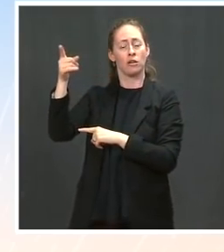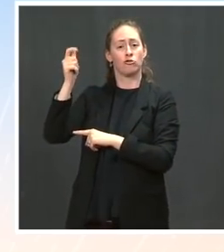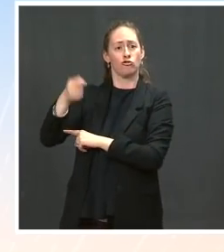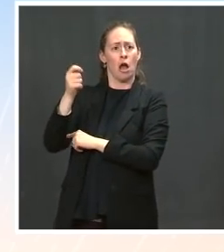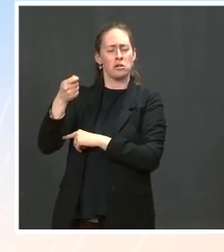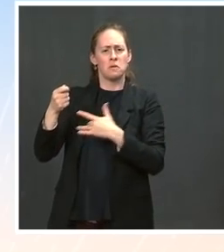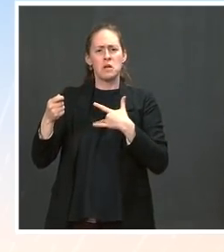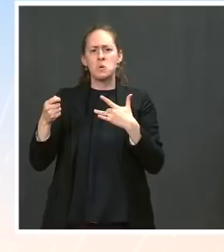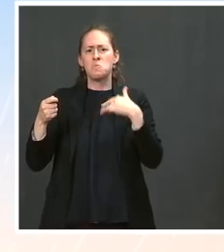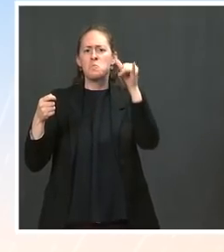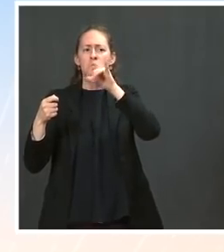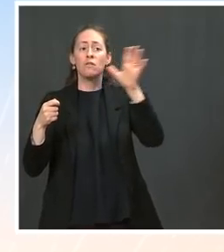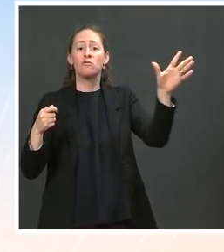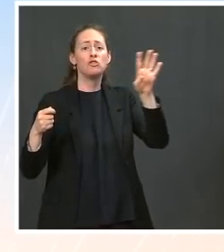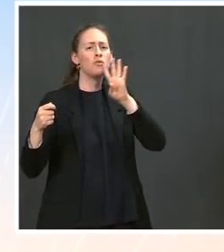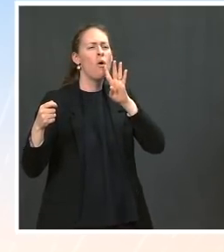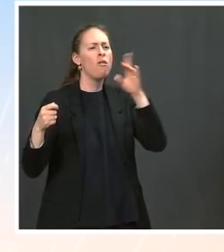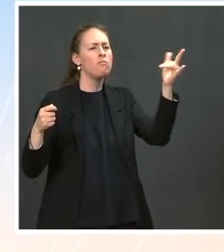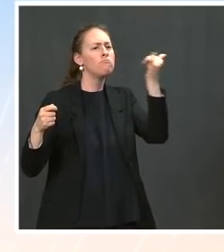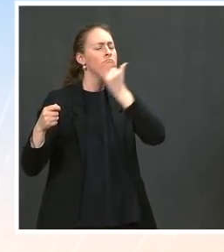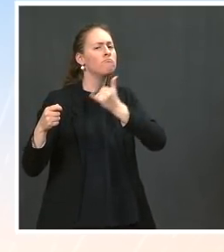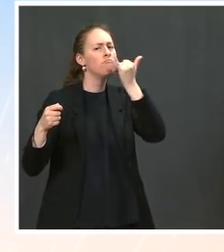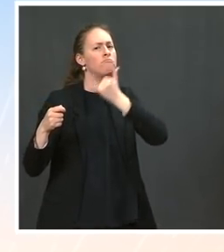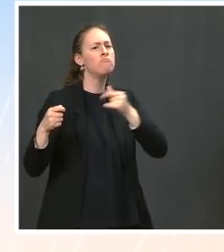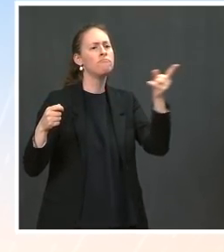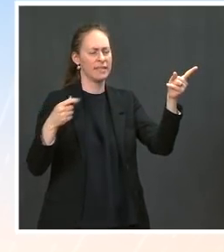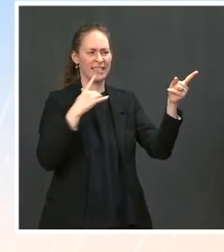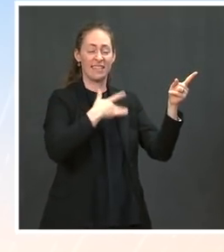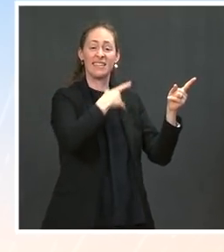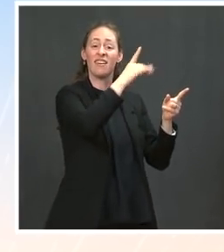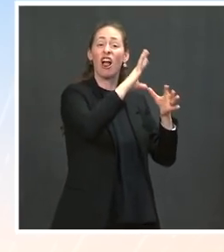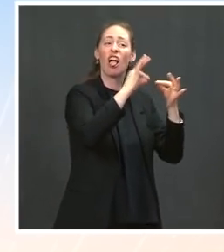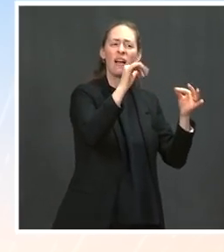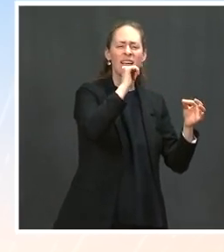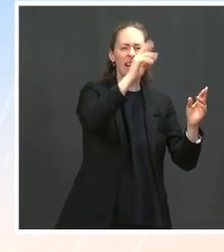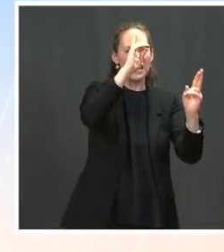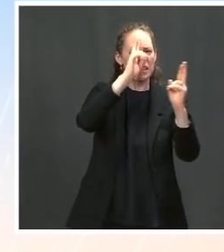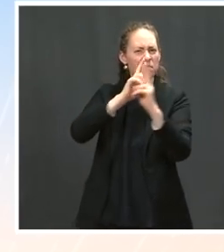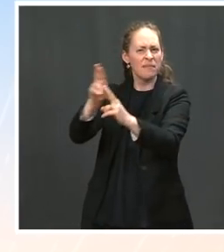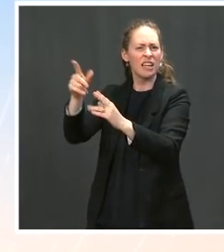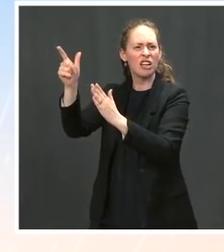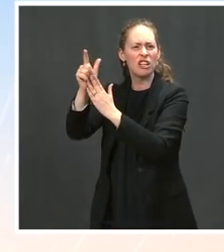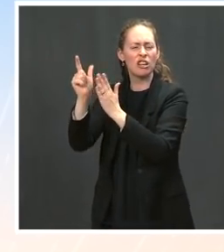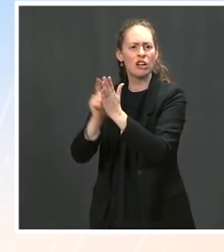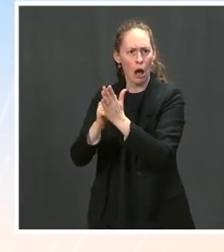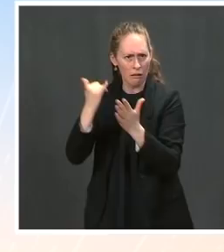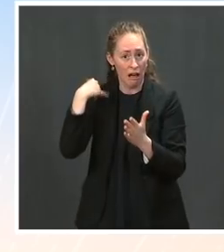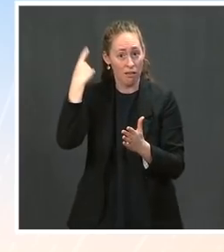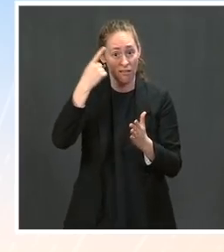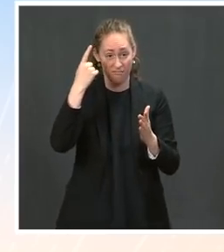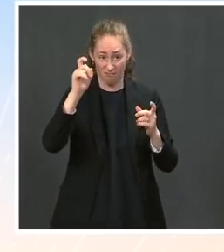being disrespectful of the rule of law. I just want to be very clear here: Does the White House condone the Congresswoman's comments?